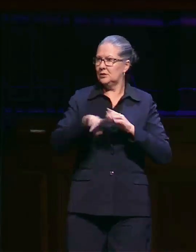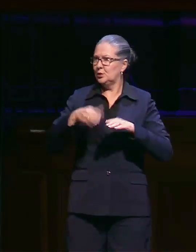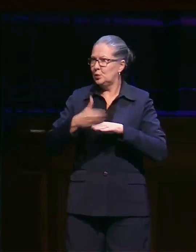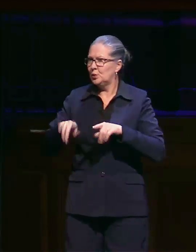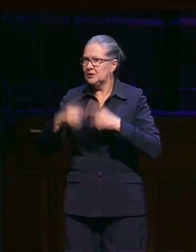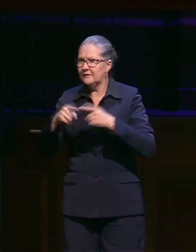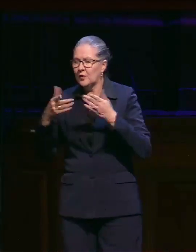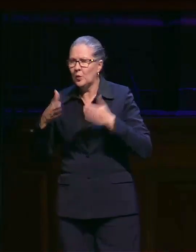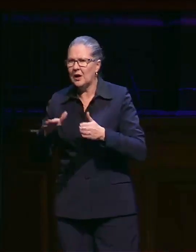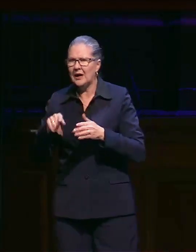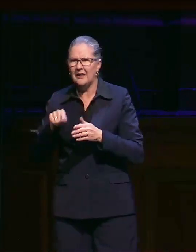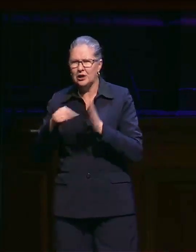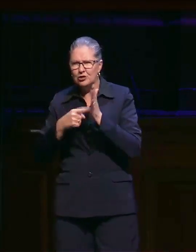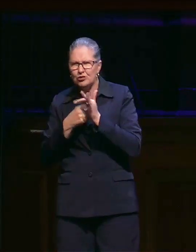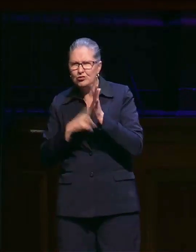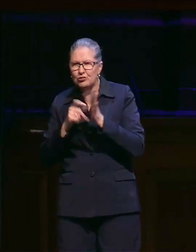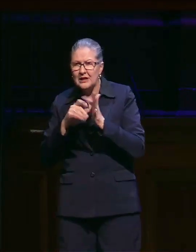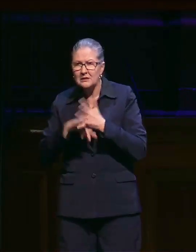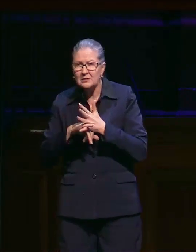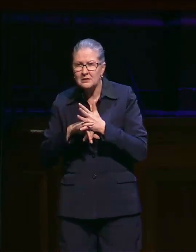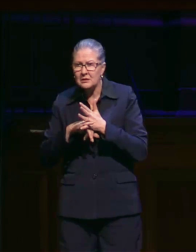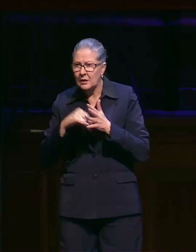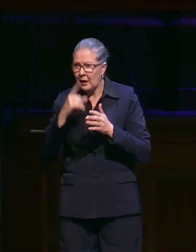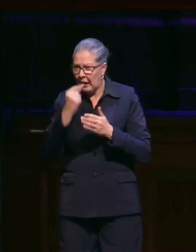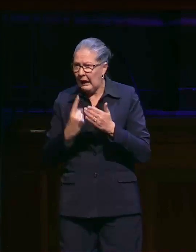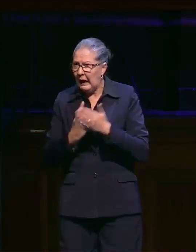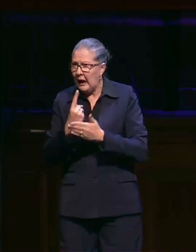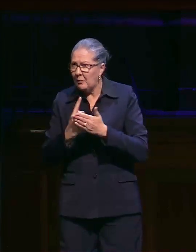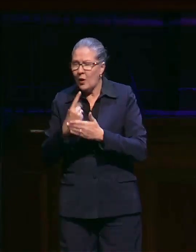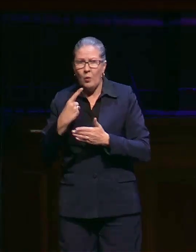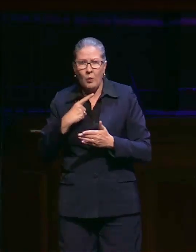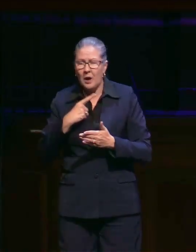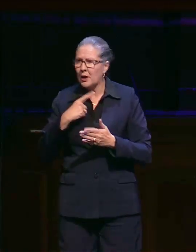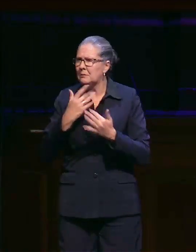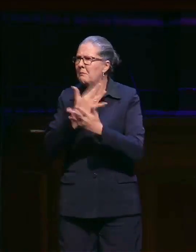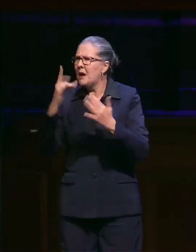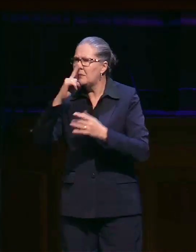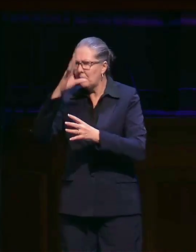trends are possible because large numbers of people believe rightly or